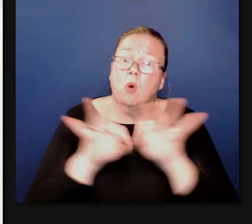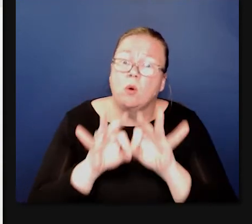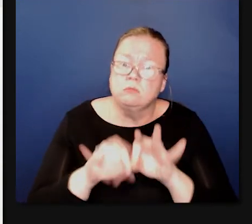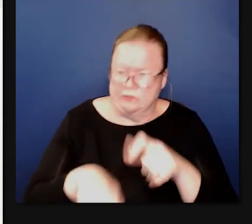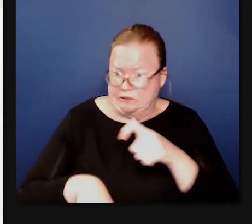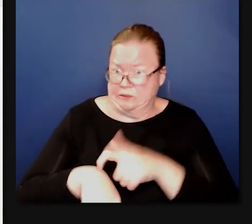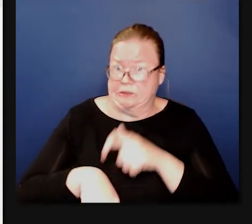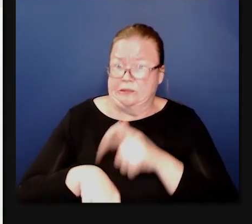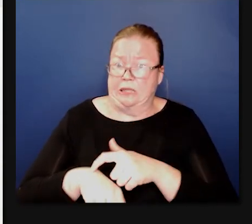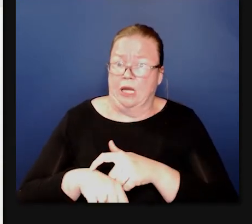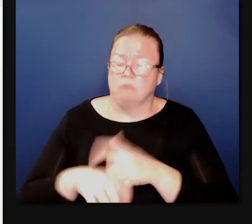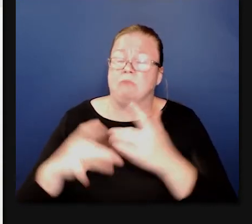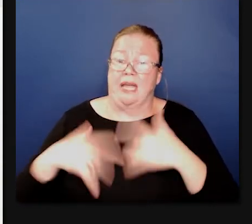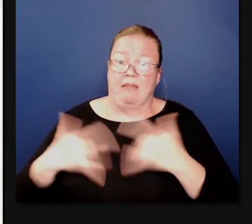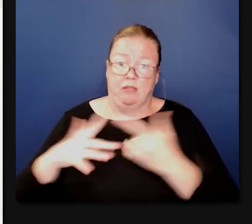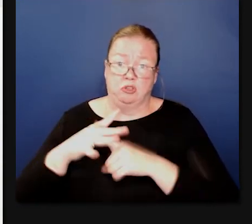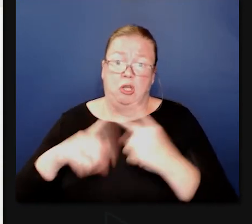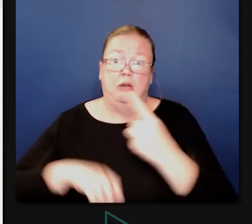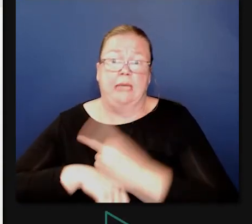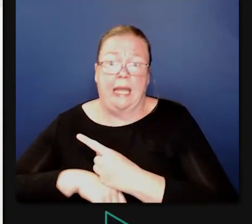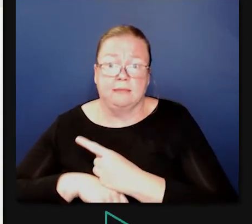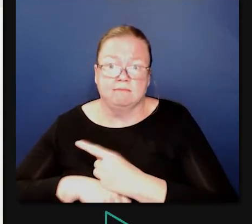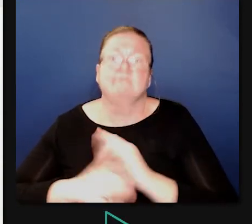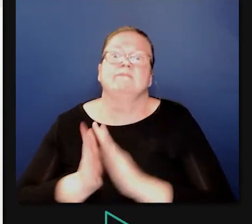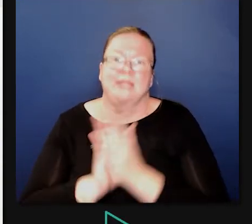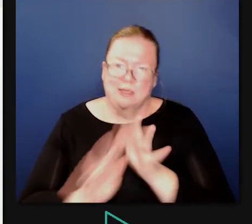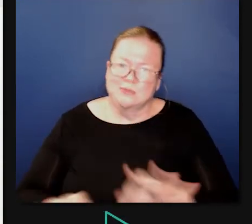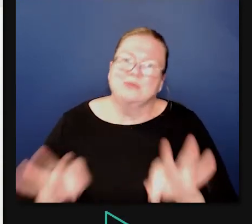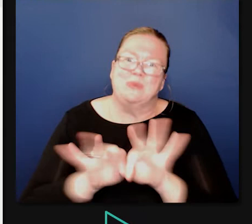If you want to time things, events start date because a property you want to filter on.